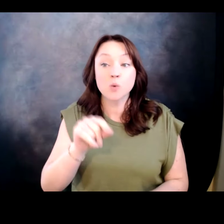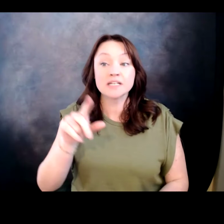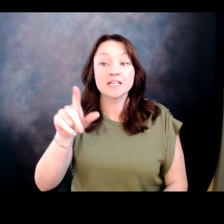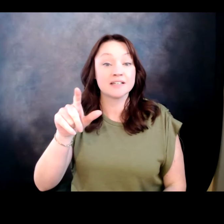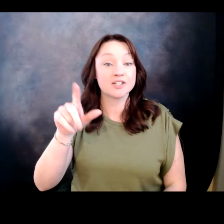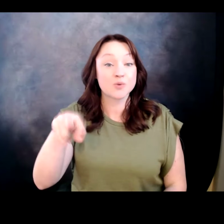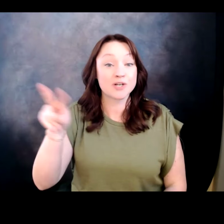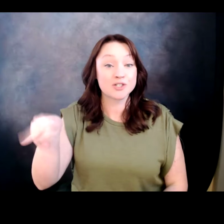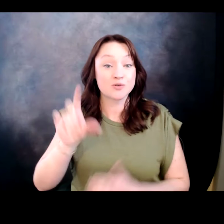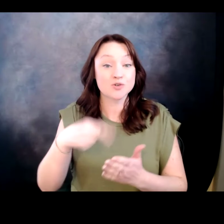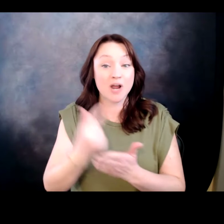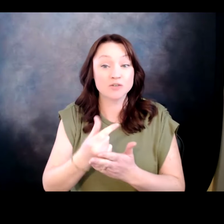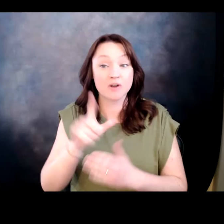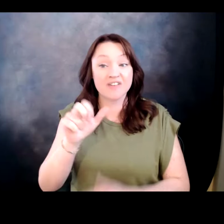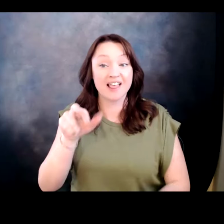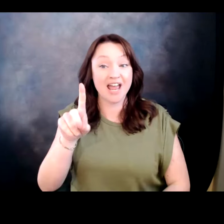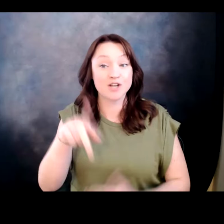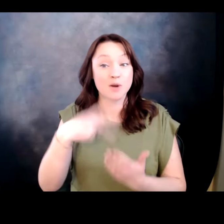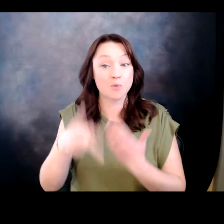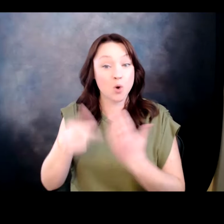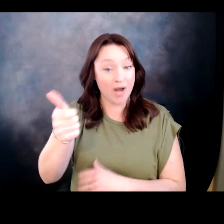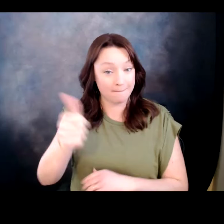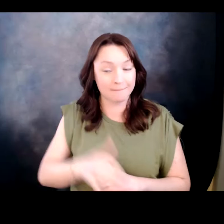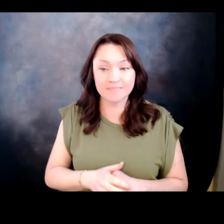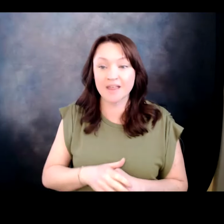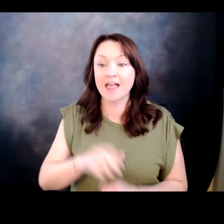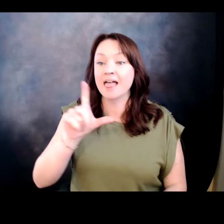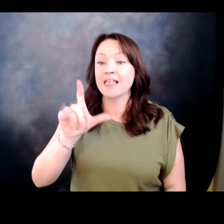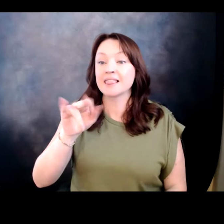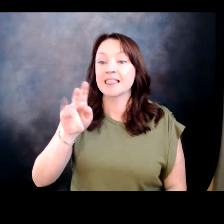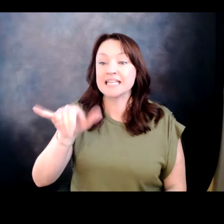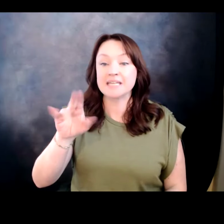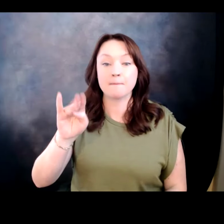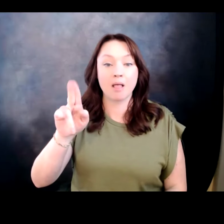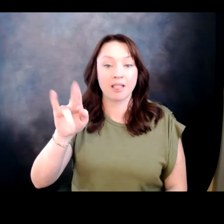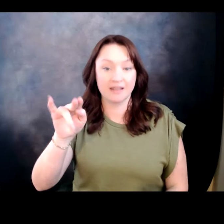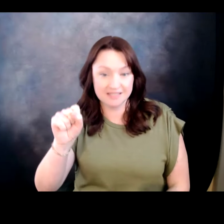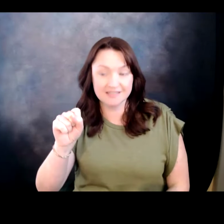LEND program. Lindsay Katherine Mullis is the inclusive health and wellness